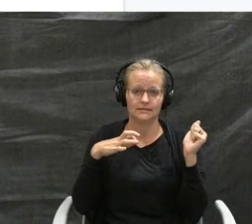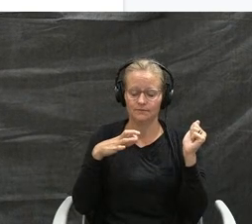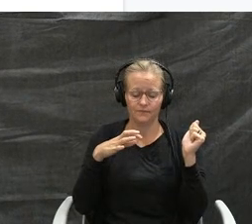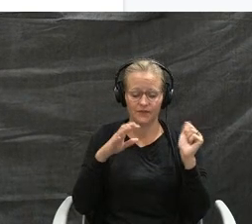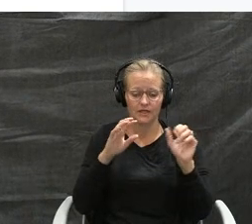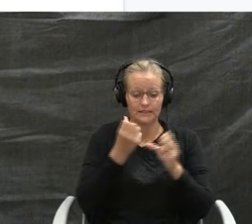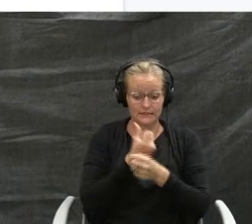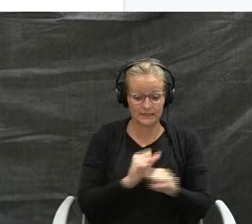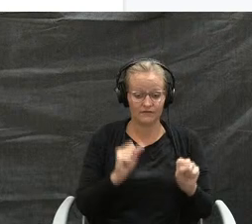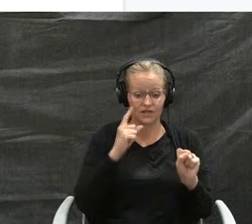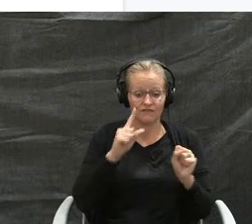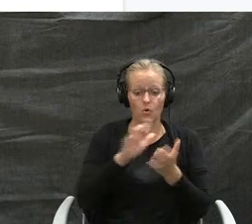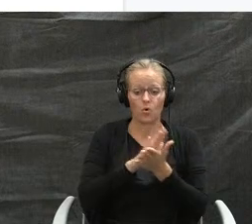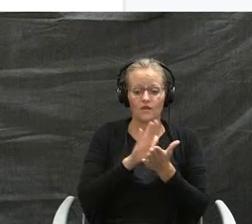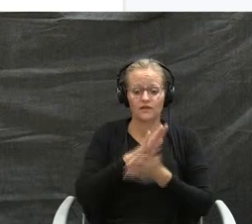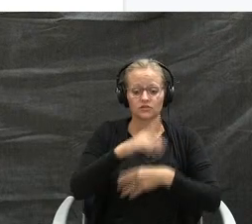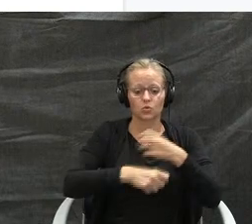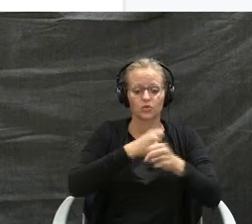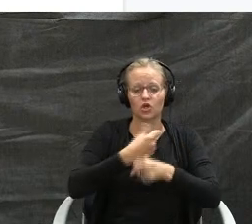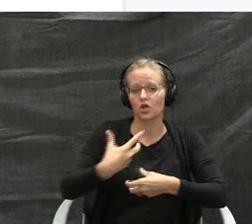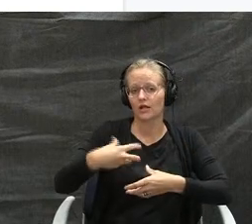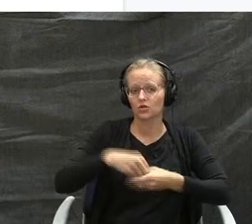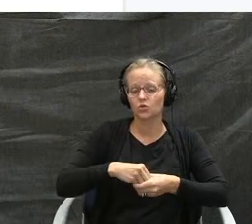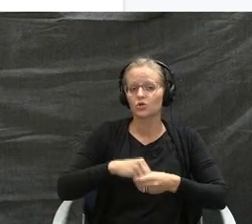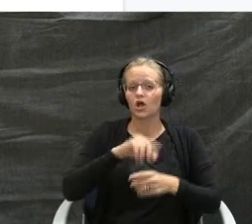teaching, teens for all modalities of teaching, whether